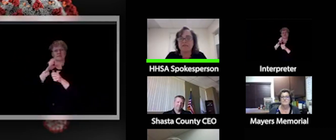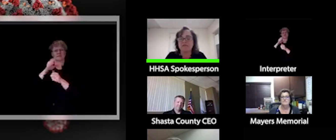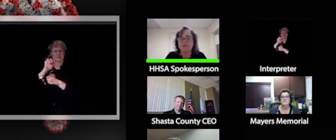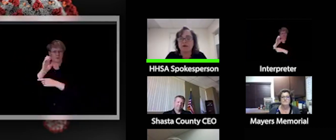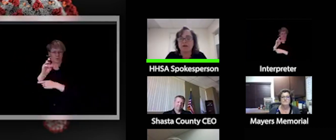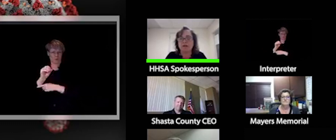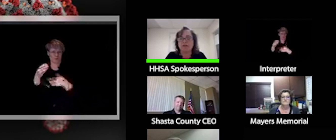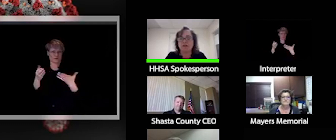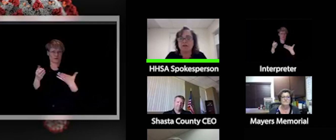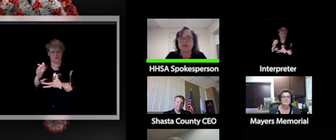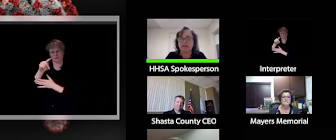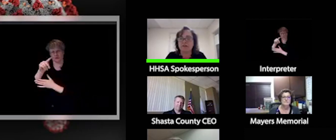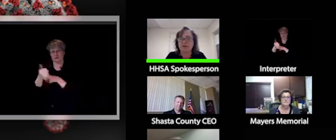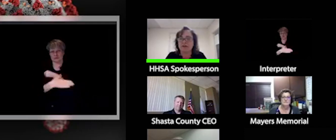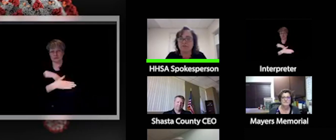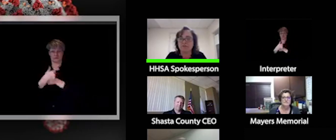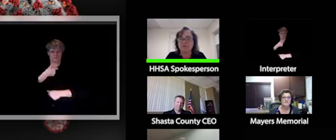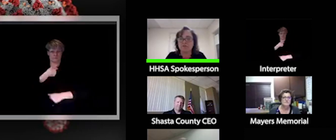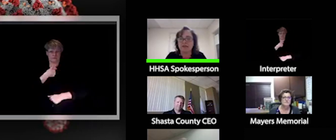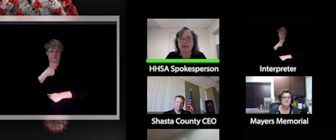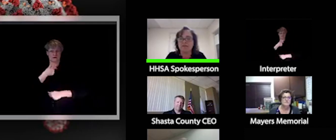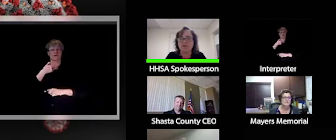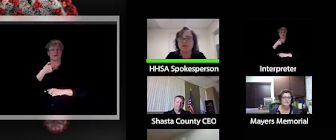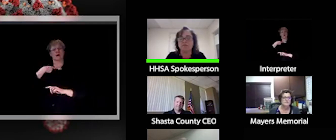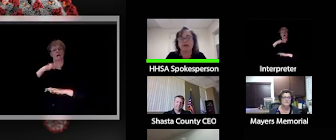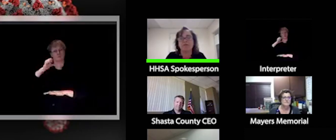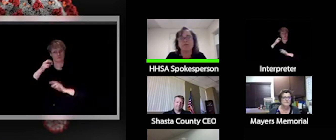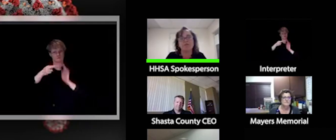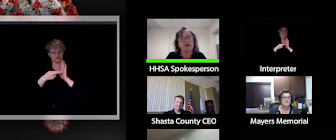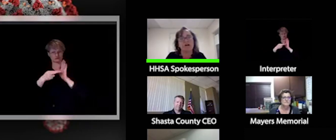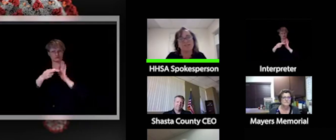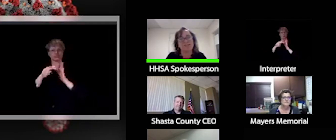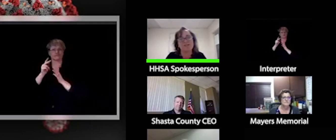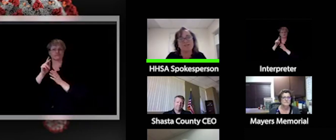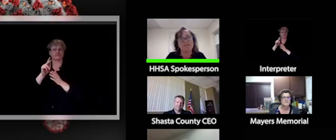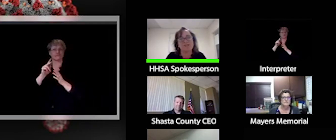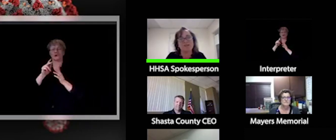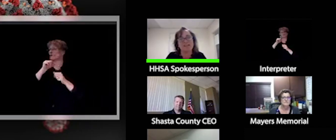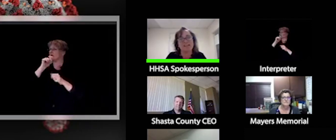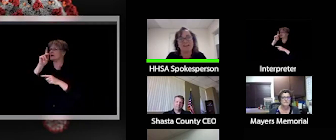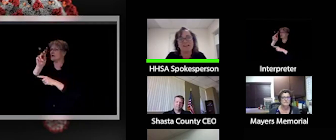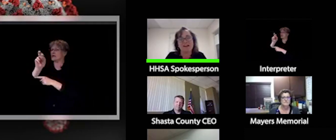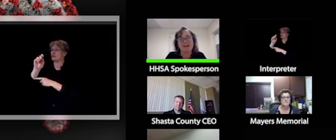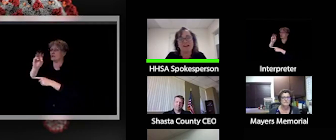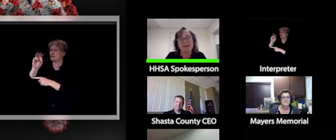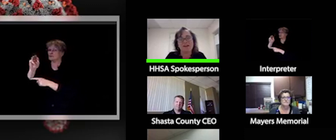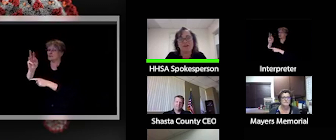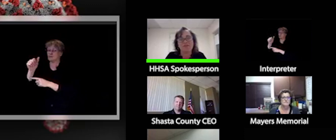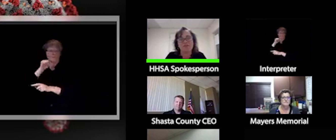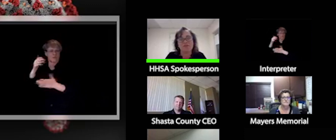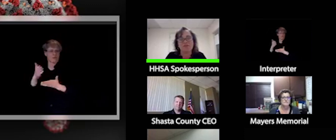in for Dr. Karen Ramstrom we have Dr. Michael Vovakes, who is our Deputy Health Officer